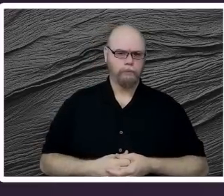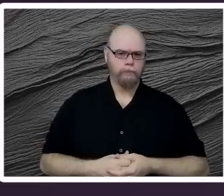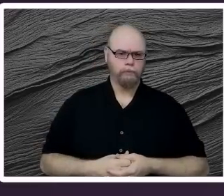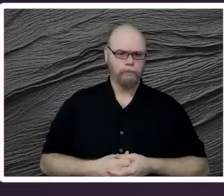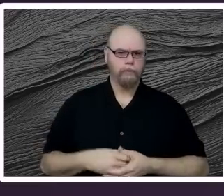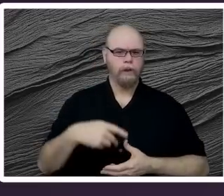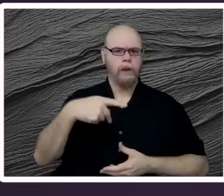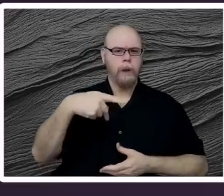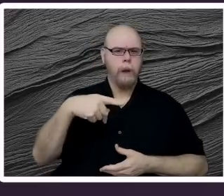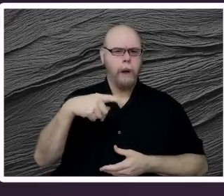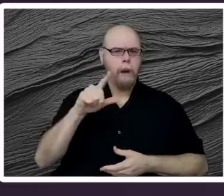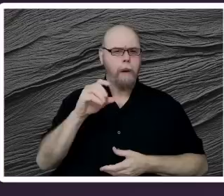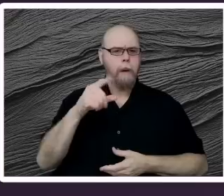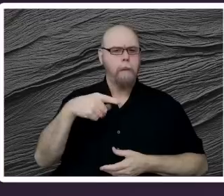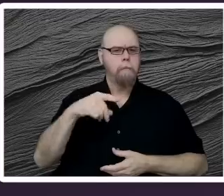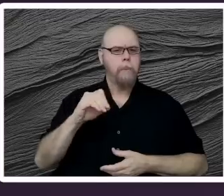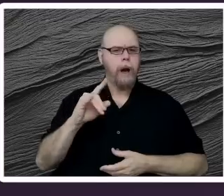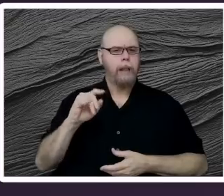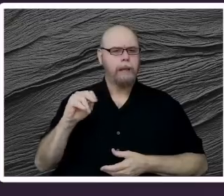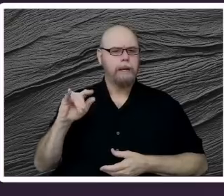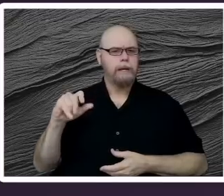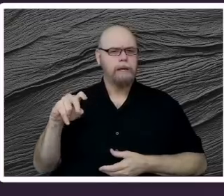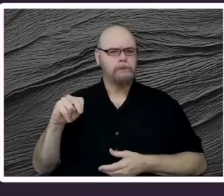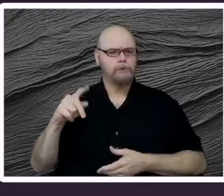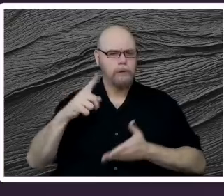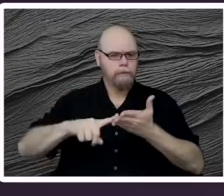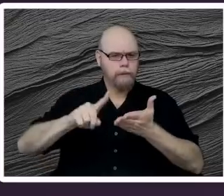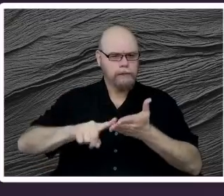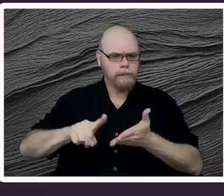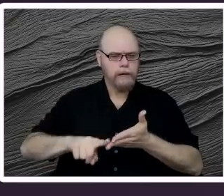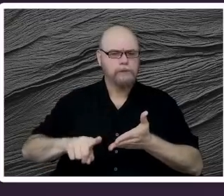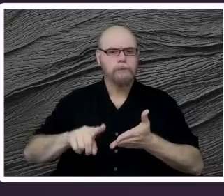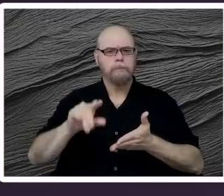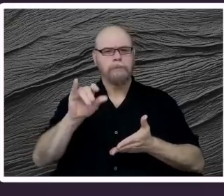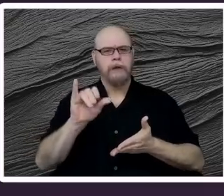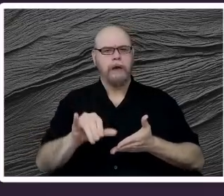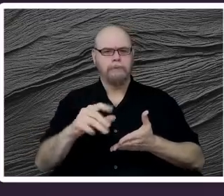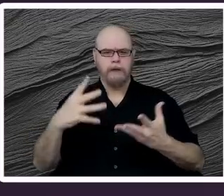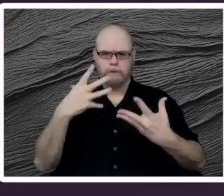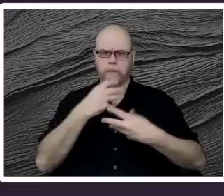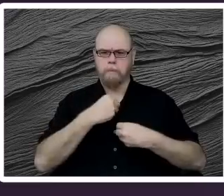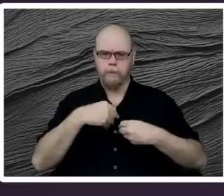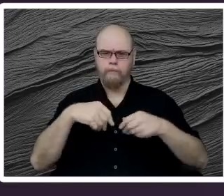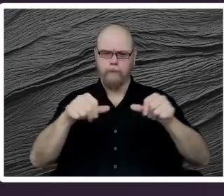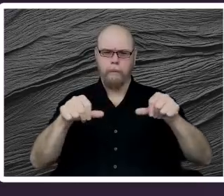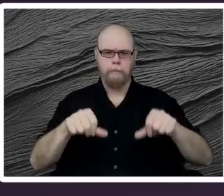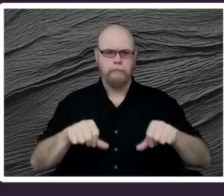is a beautiful illustrative poster exhibition that is available both in English and Spanish.